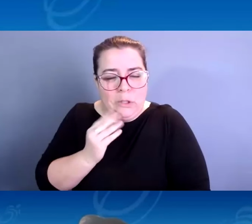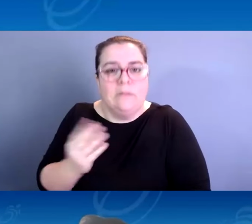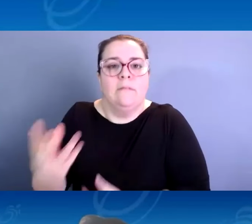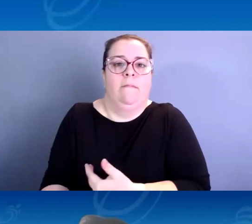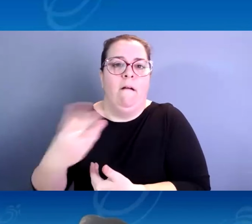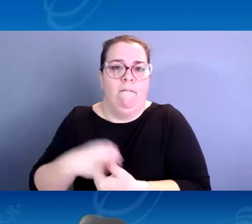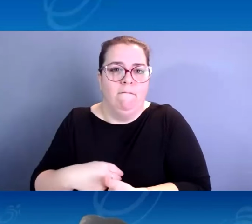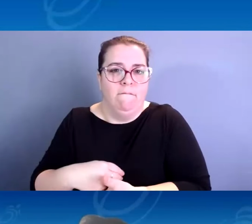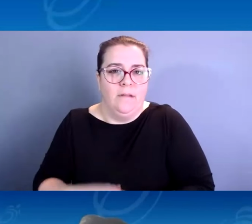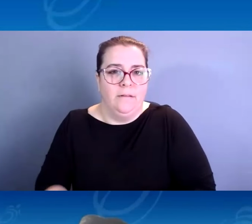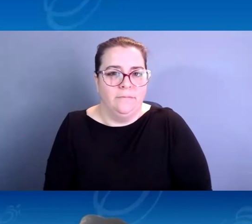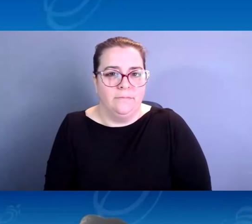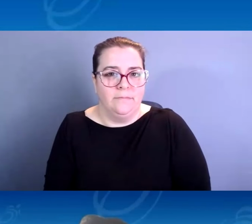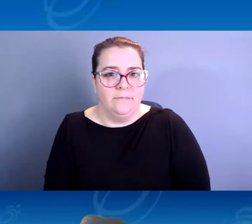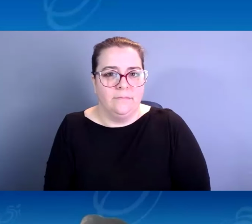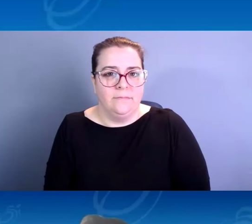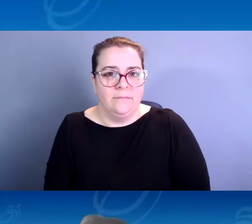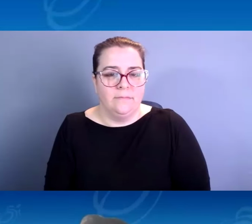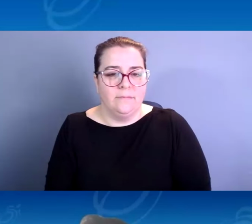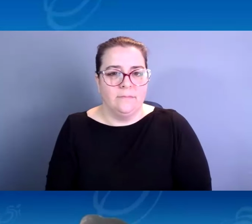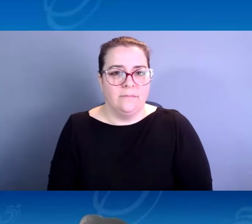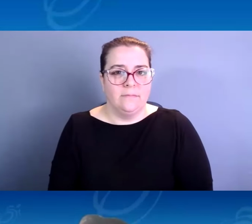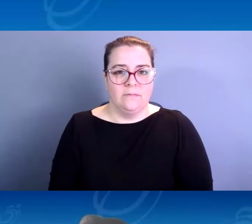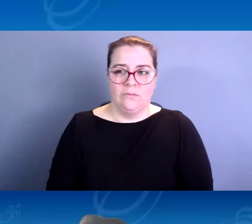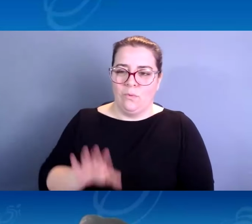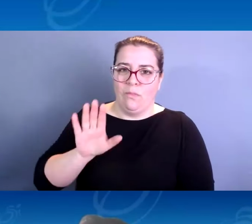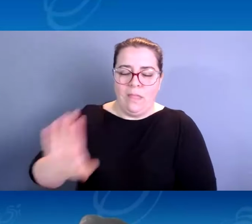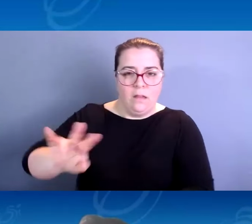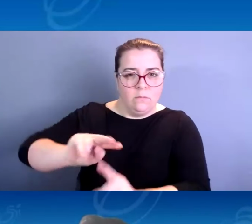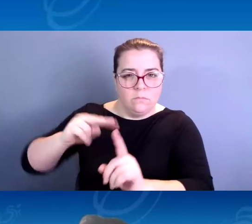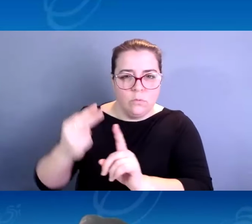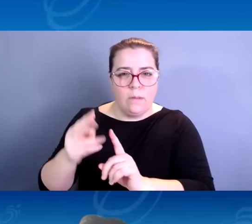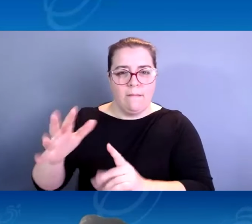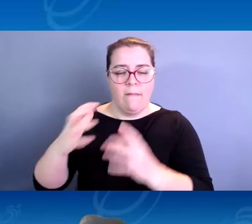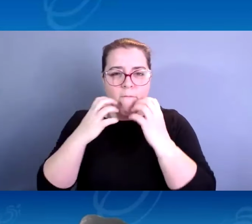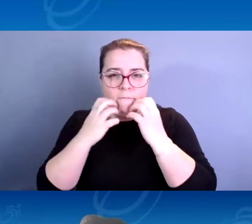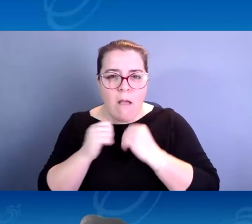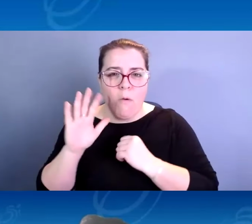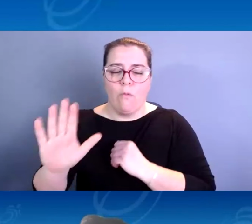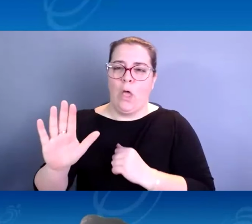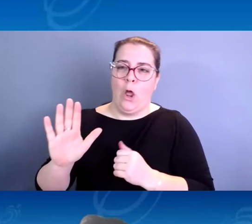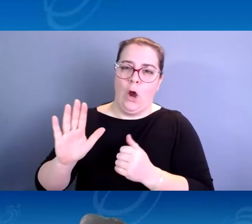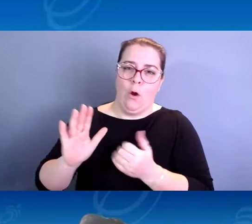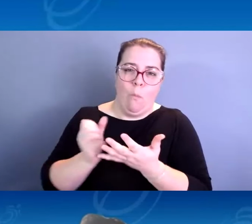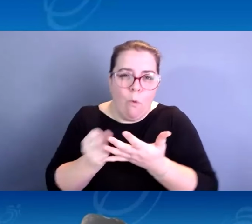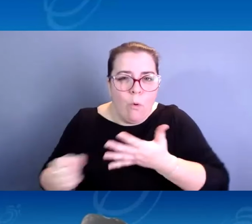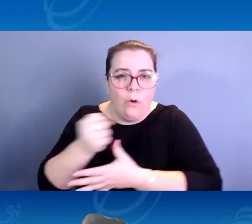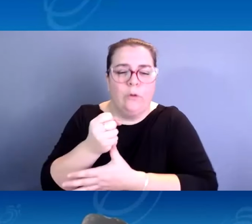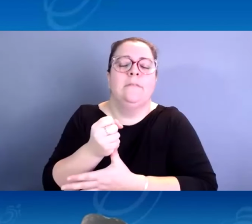To have that same value being implemented into decision making of whatever the goods or services that are being provided to the clients.